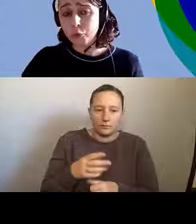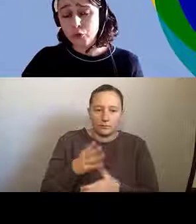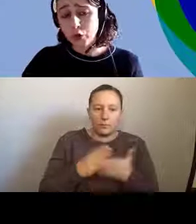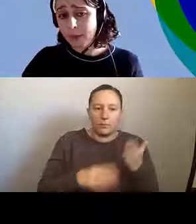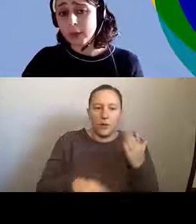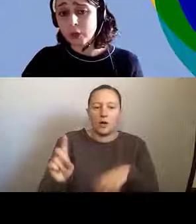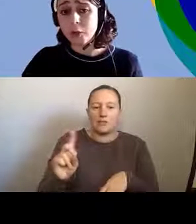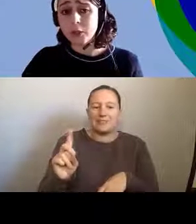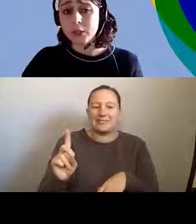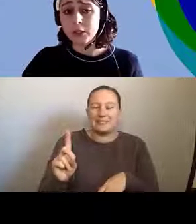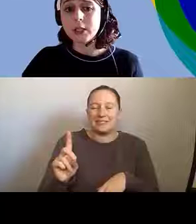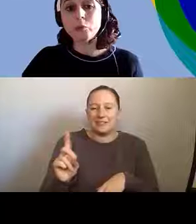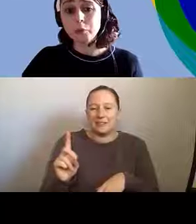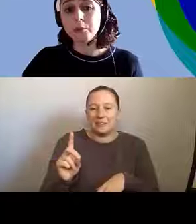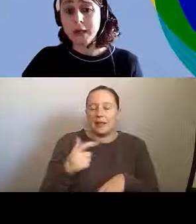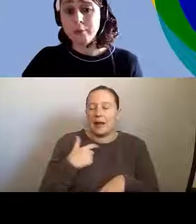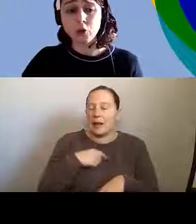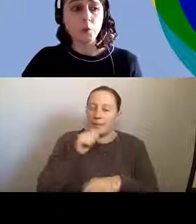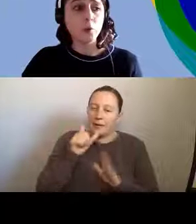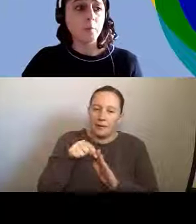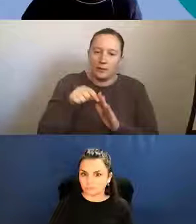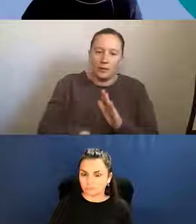which I'm not going to go into detail, would be applicable.